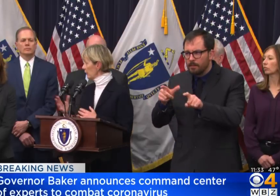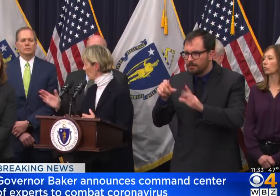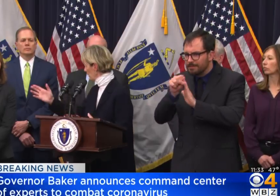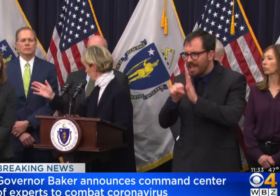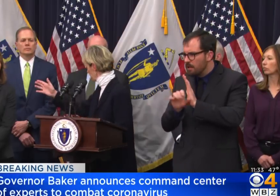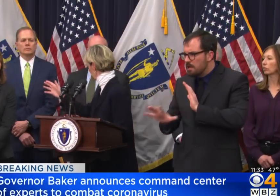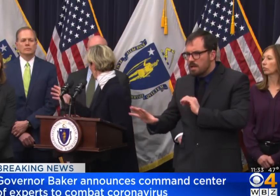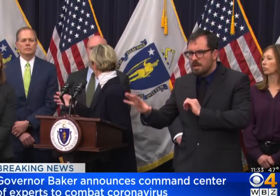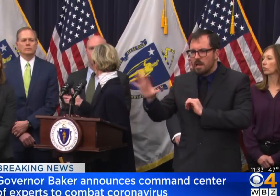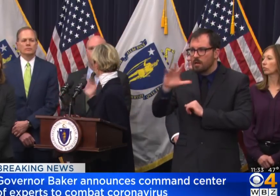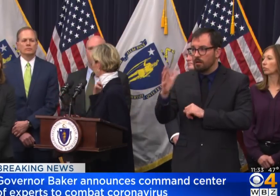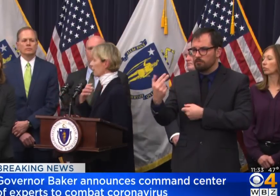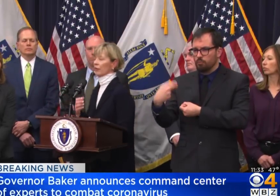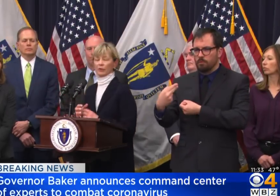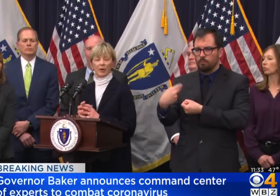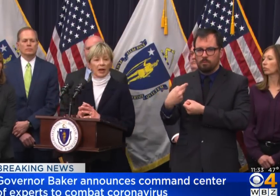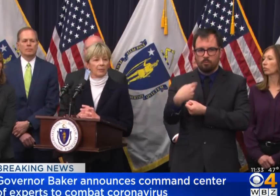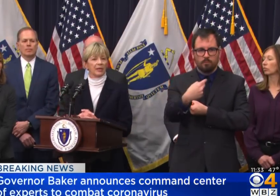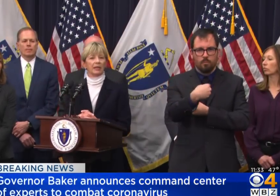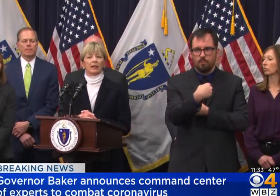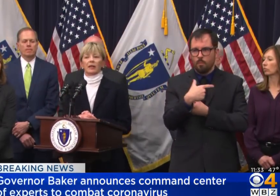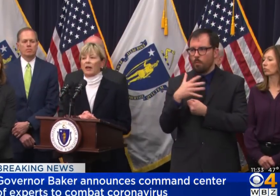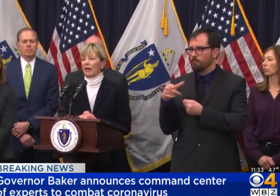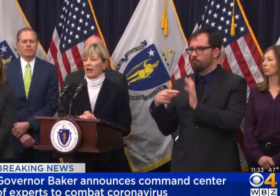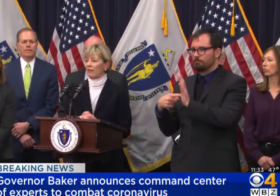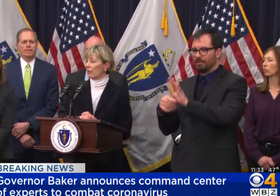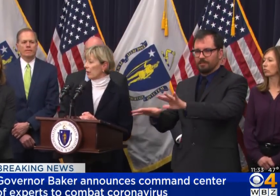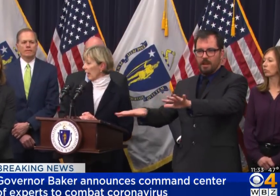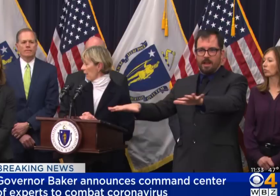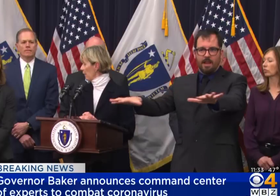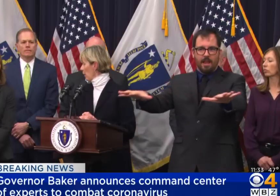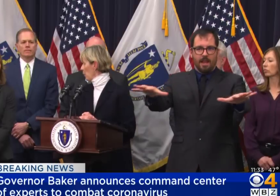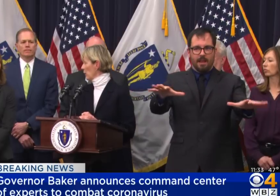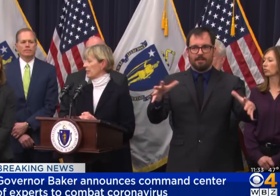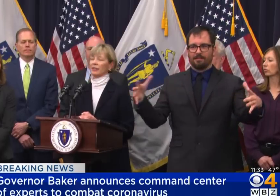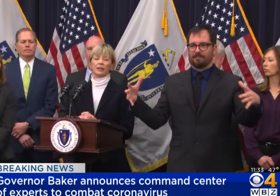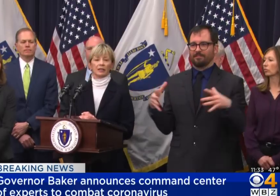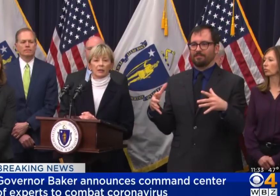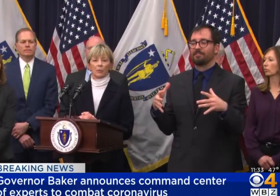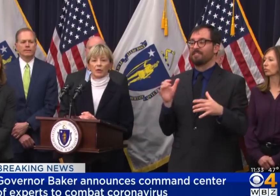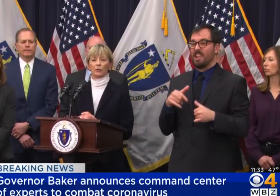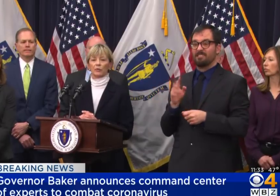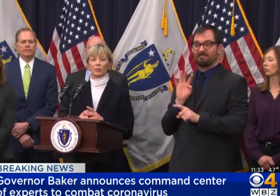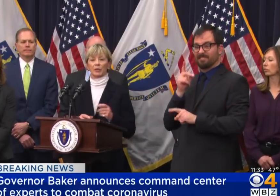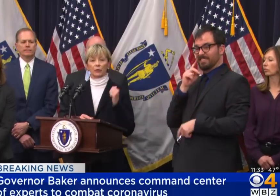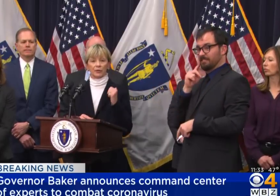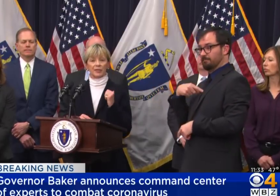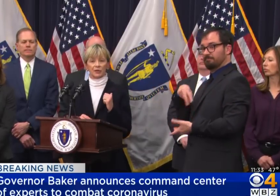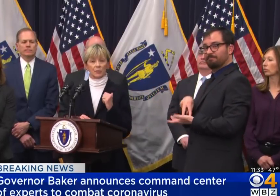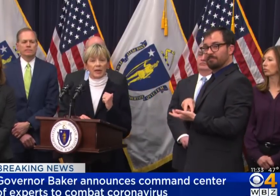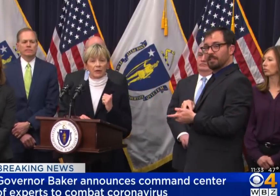ME AND WE'RE PULLING INDIVIDUALS WHO WORKED IN THE STATE GOVERNMENT TO COME BACK. THEY'RE BEING LOANED BACK TO US